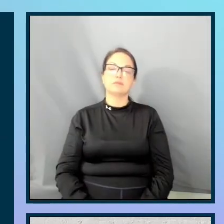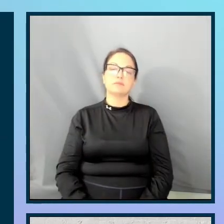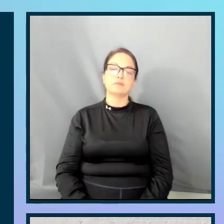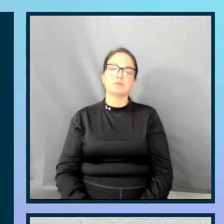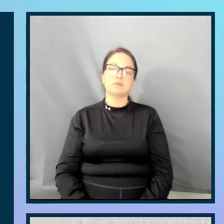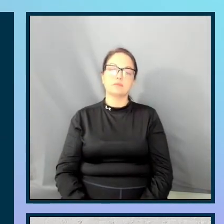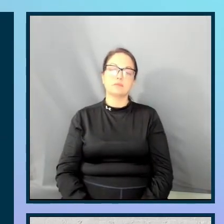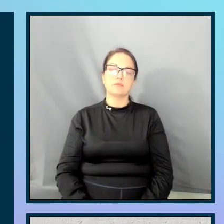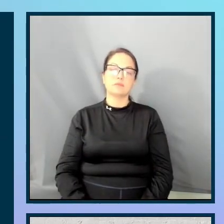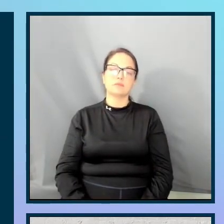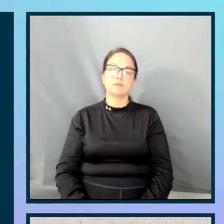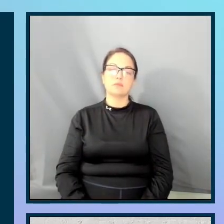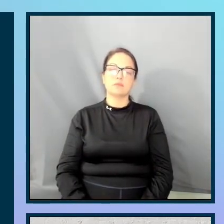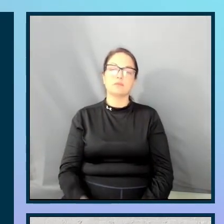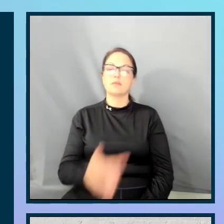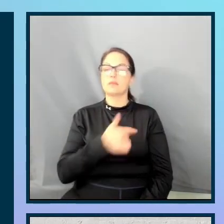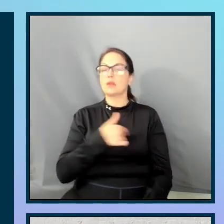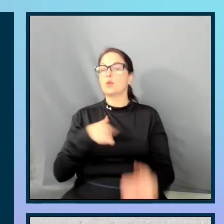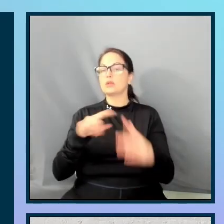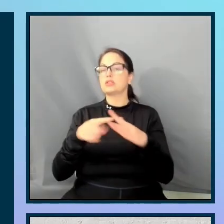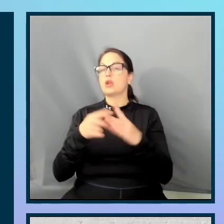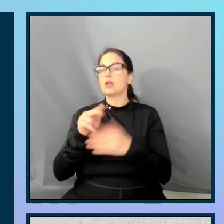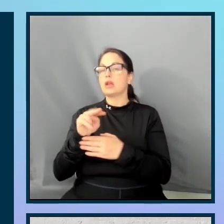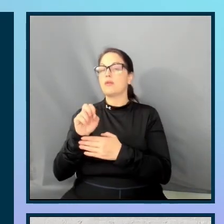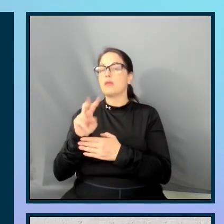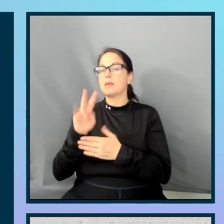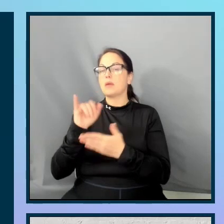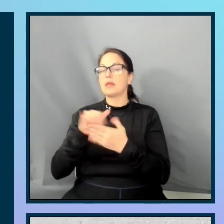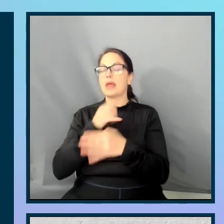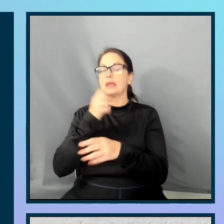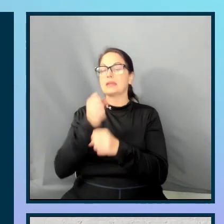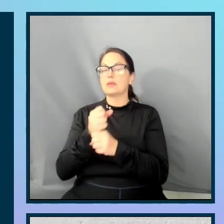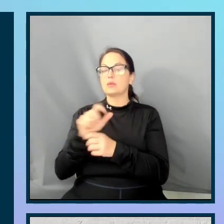We started November of that year with 27 students,